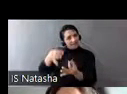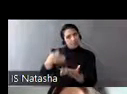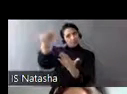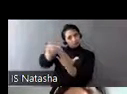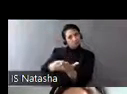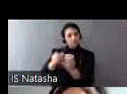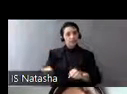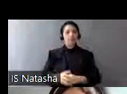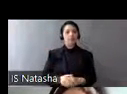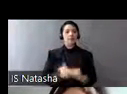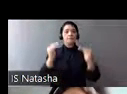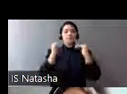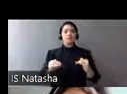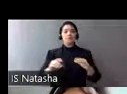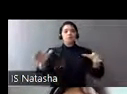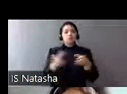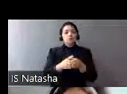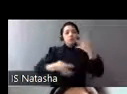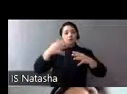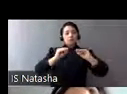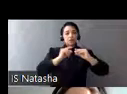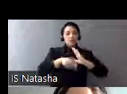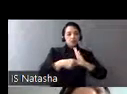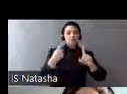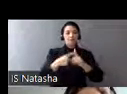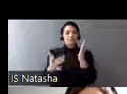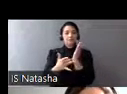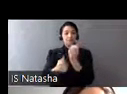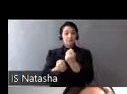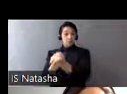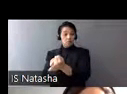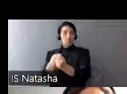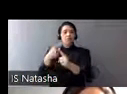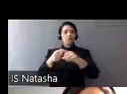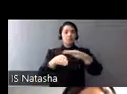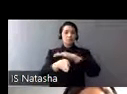technical support and finally access to an external data team.